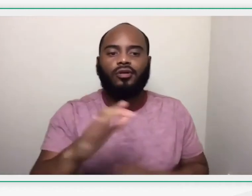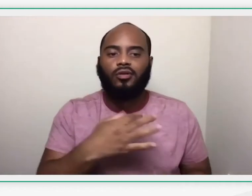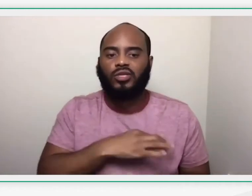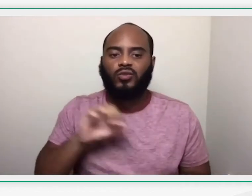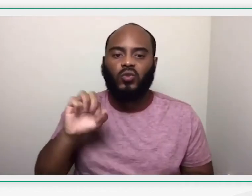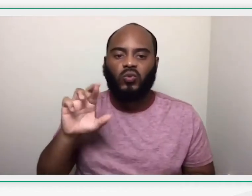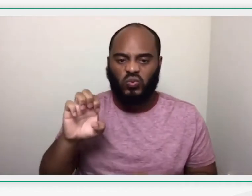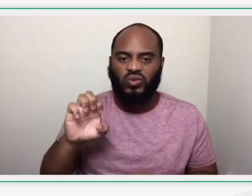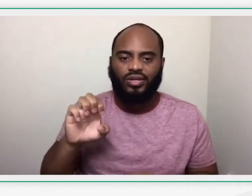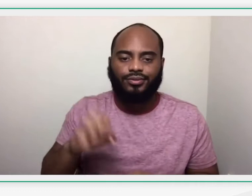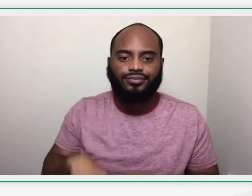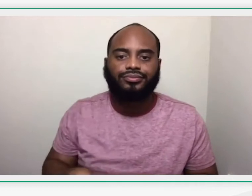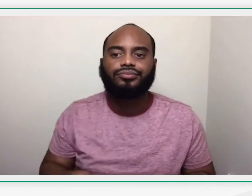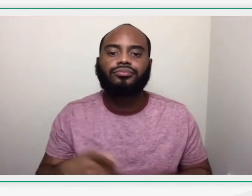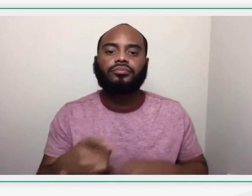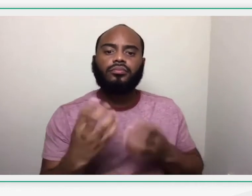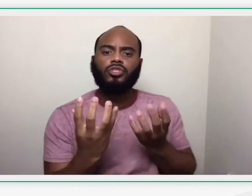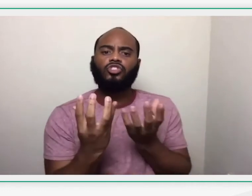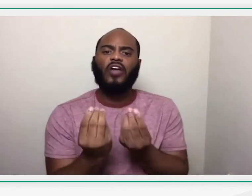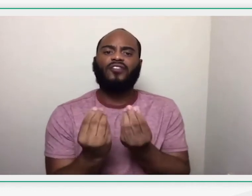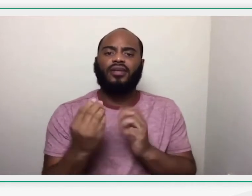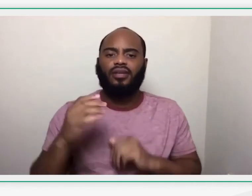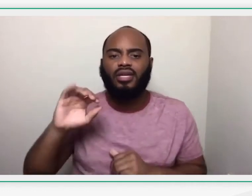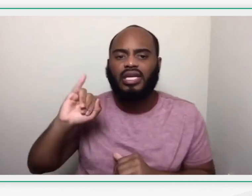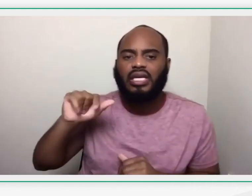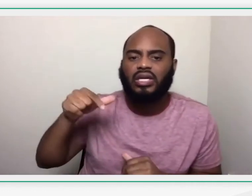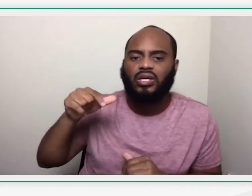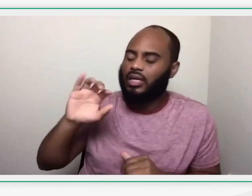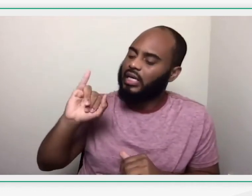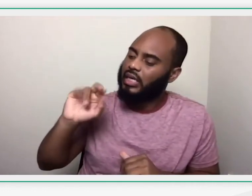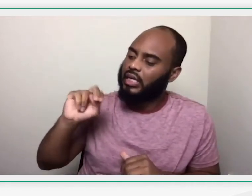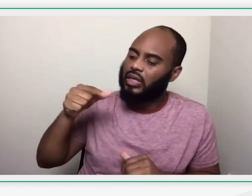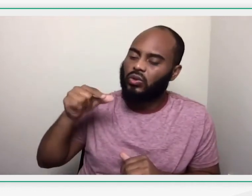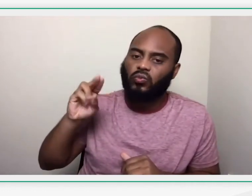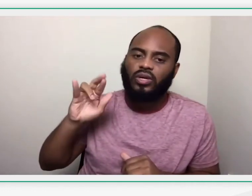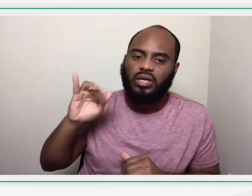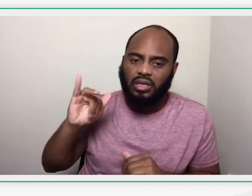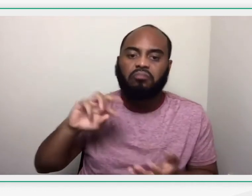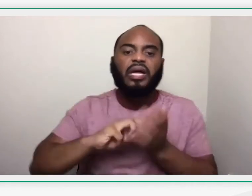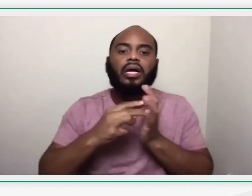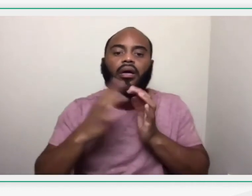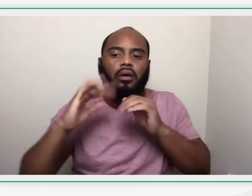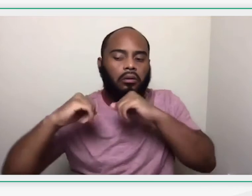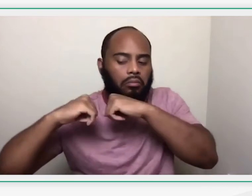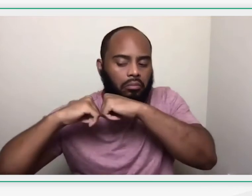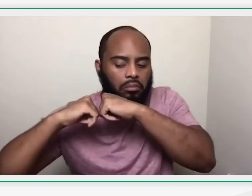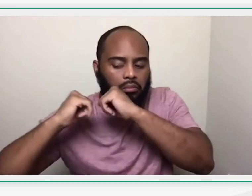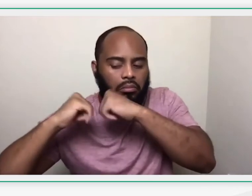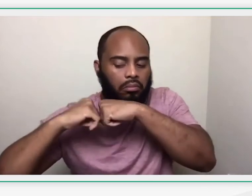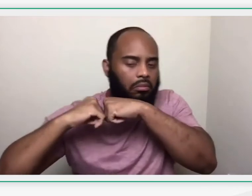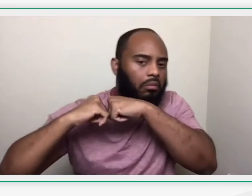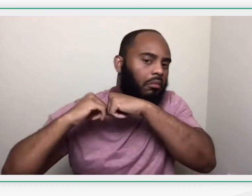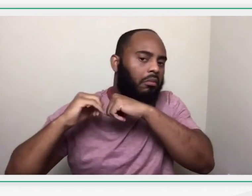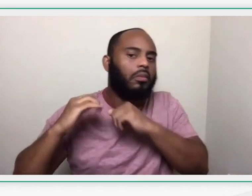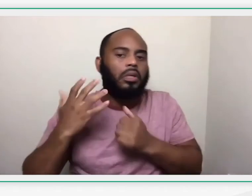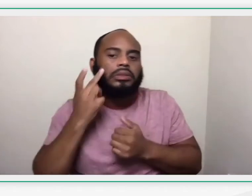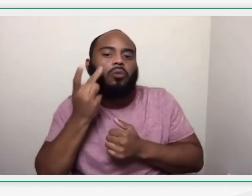So, because of that opening, there is a small ding to the credit score. So, the credit score drops. Now, a soft inquiry. If you imagine